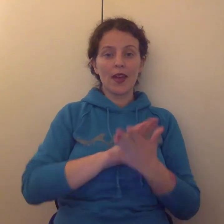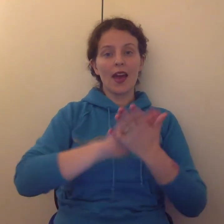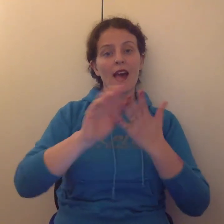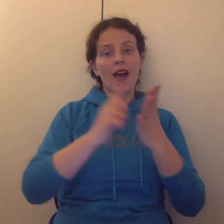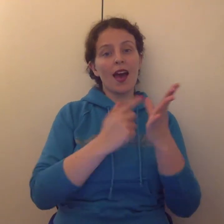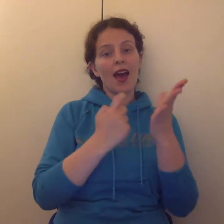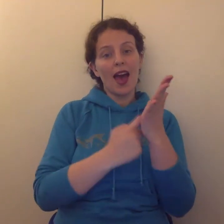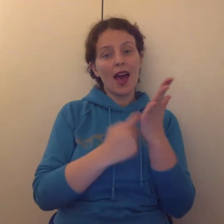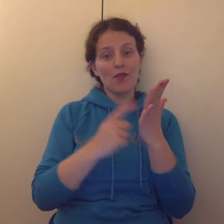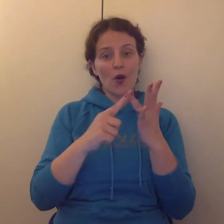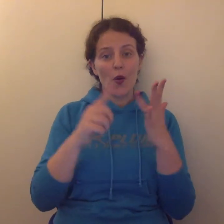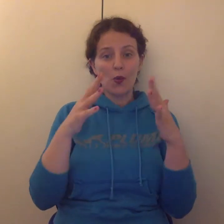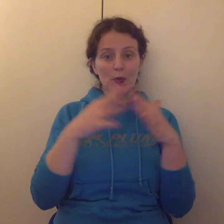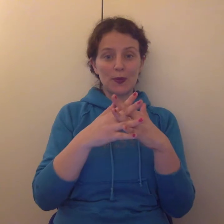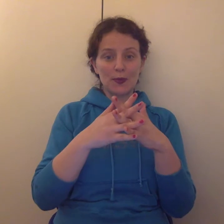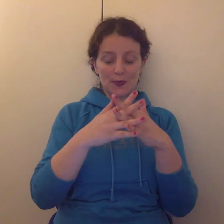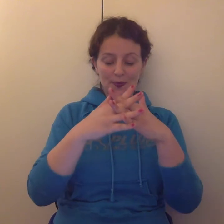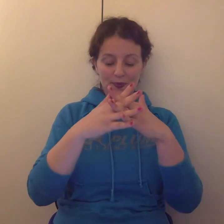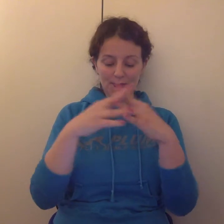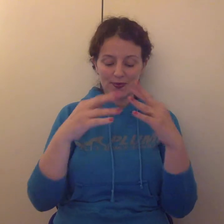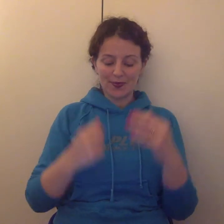HARROW